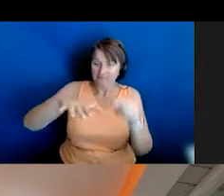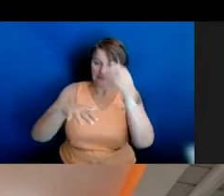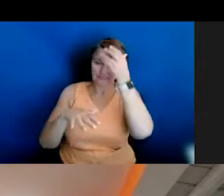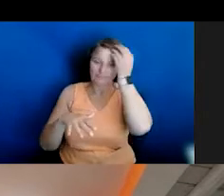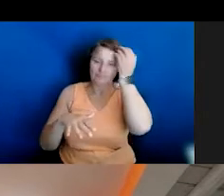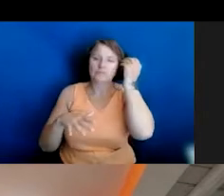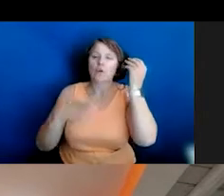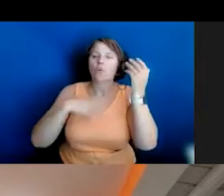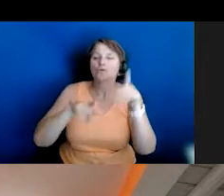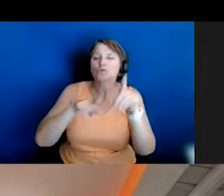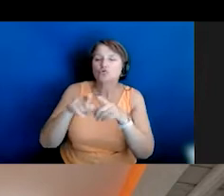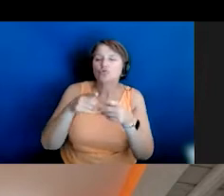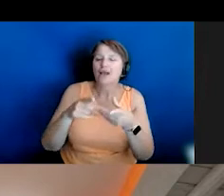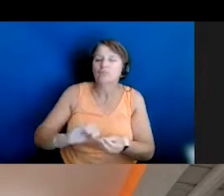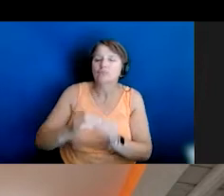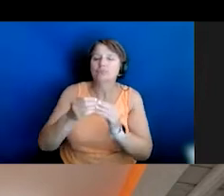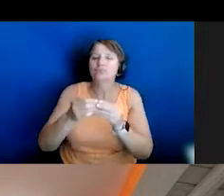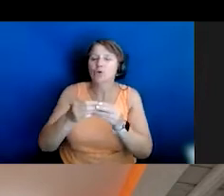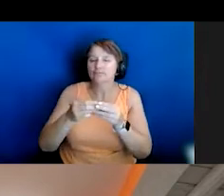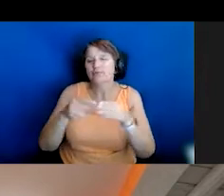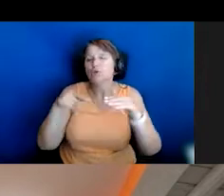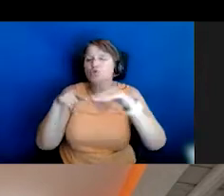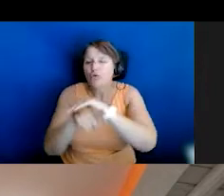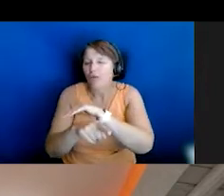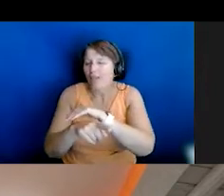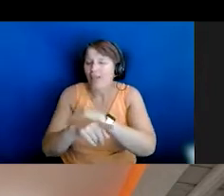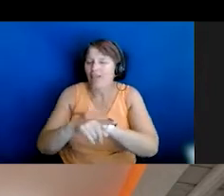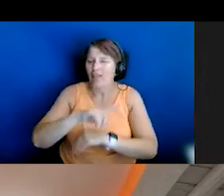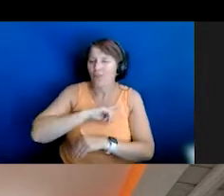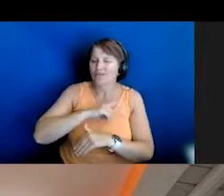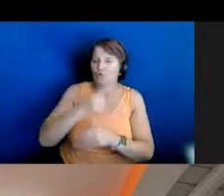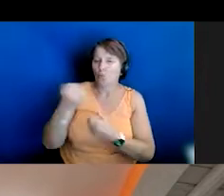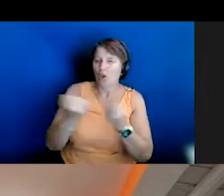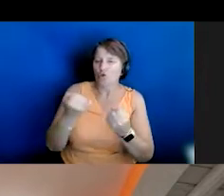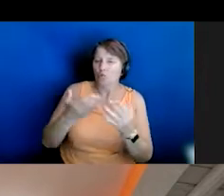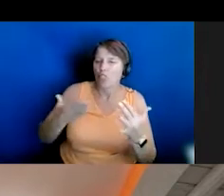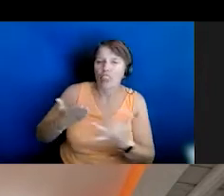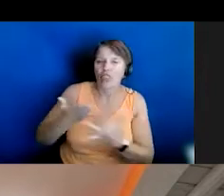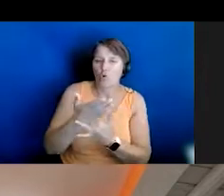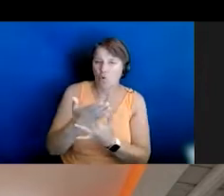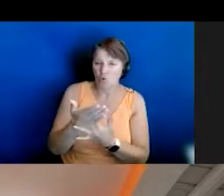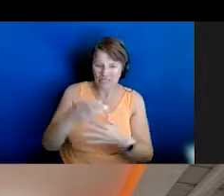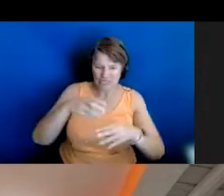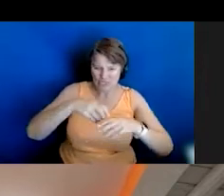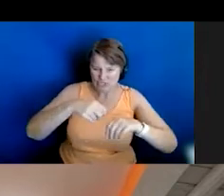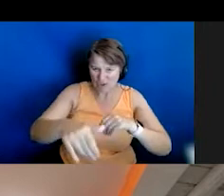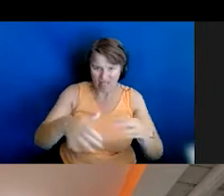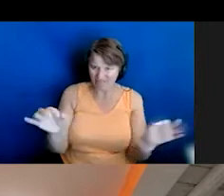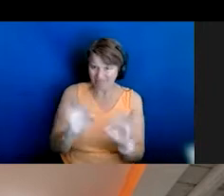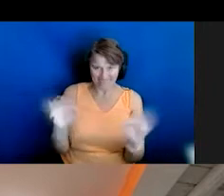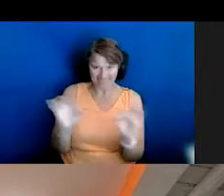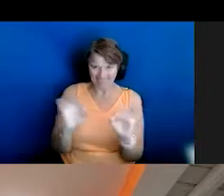create a tunnel that so that cars wouldn't go through the city. And there was no soil, and no one ever lived here. And it was just rock.